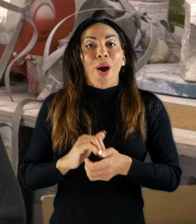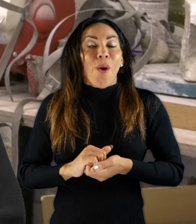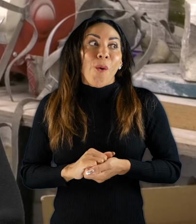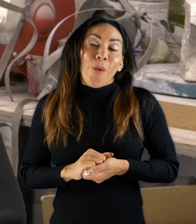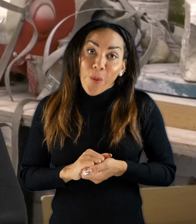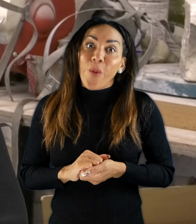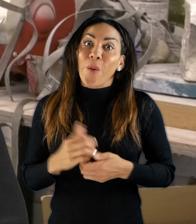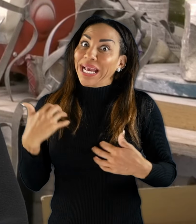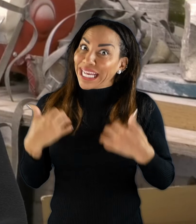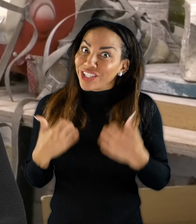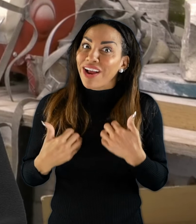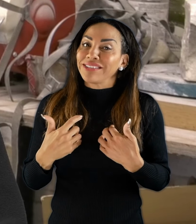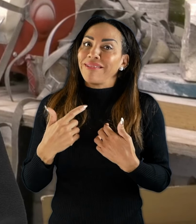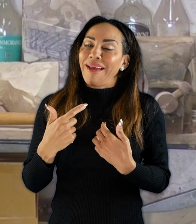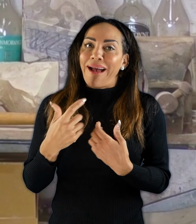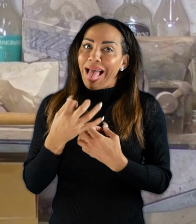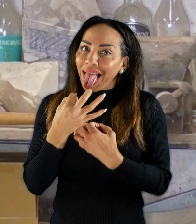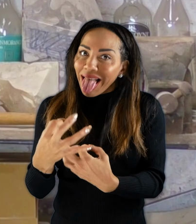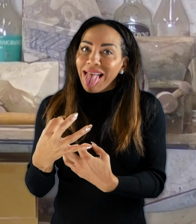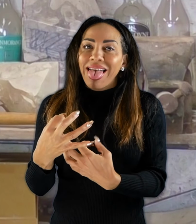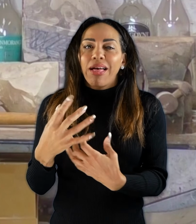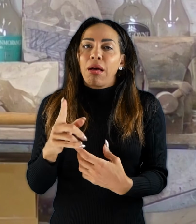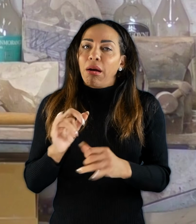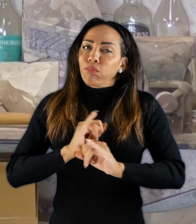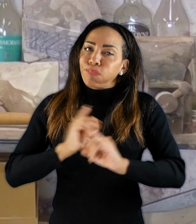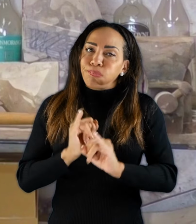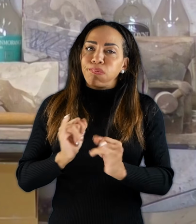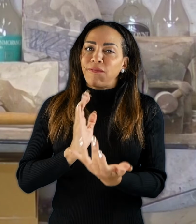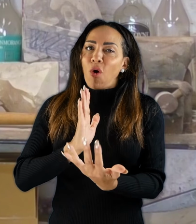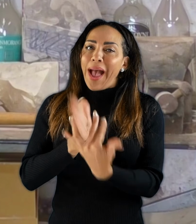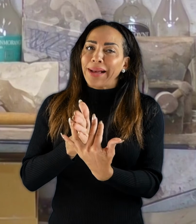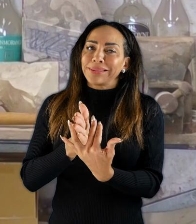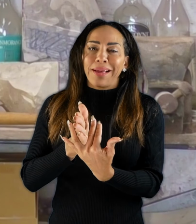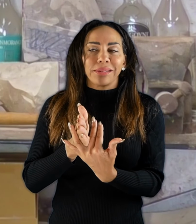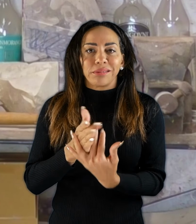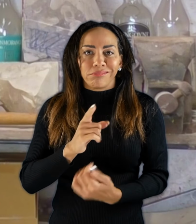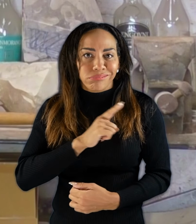interesting place to be. It's a nightmare from an access point of view, because there's